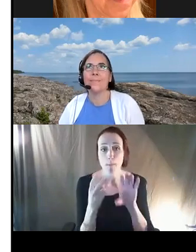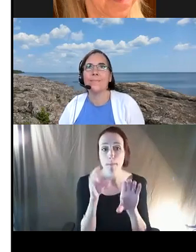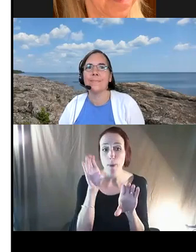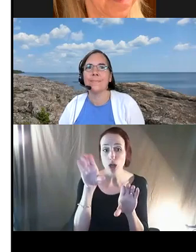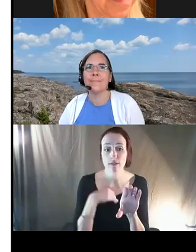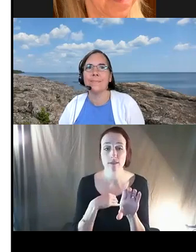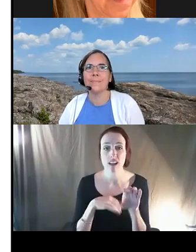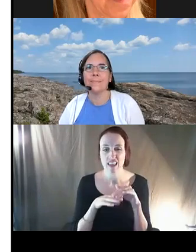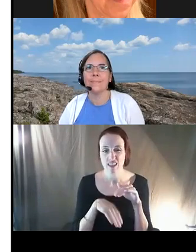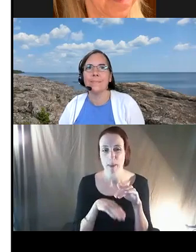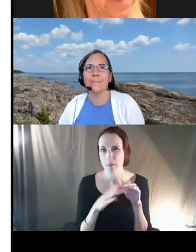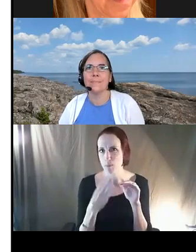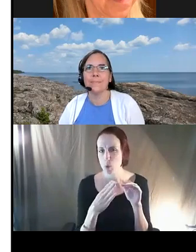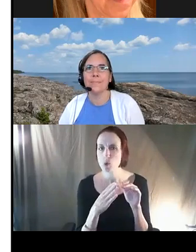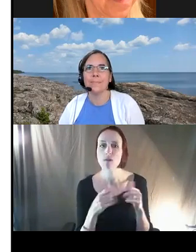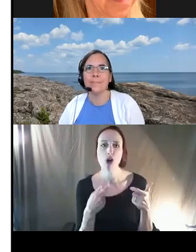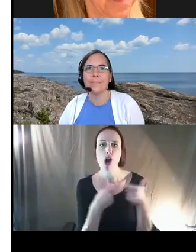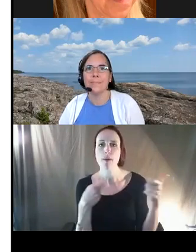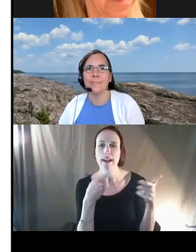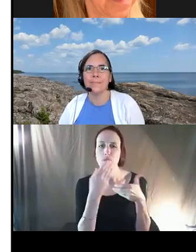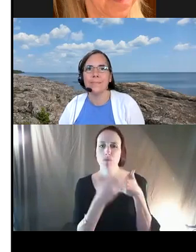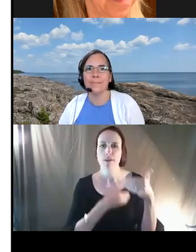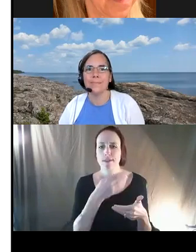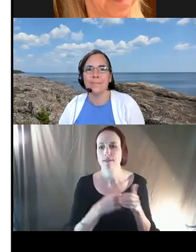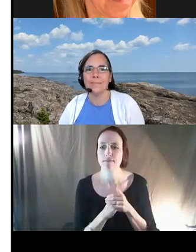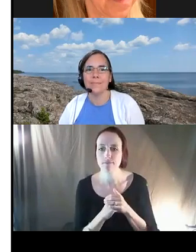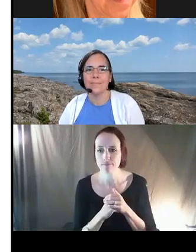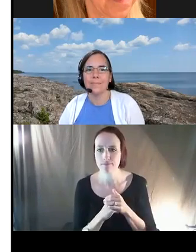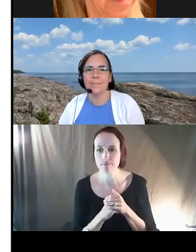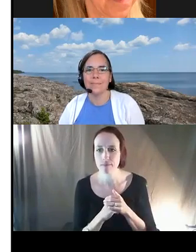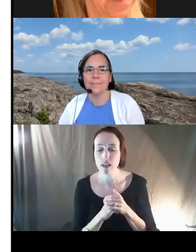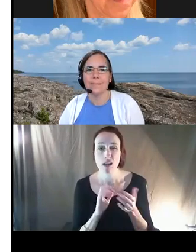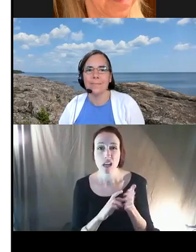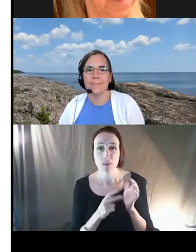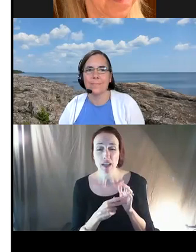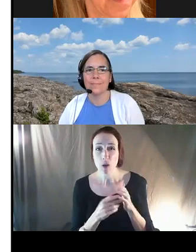processing piece, which is the input even making it into my brain?